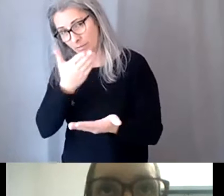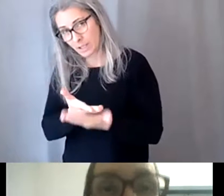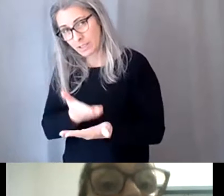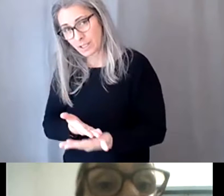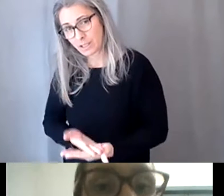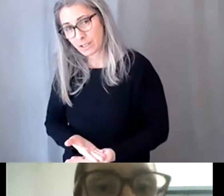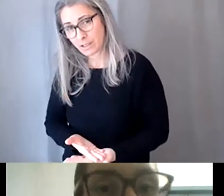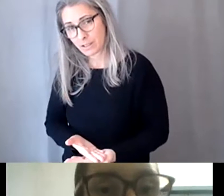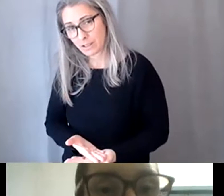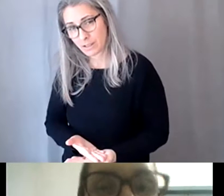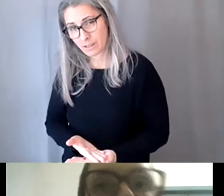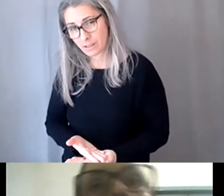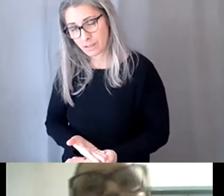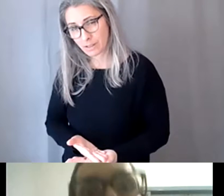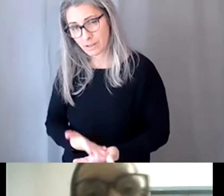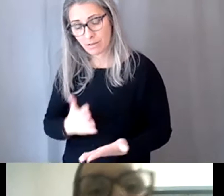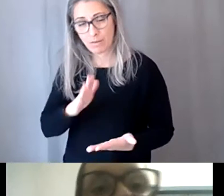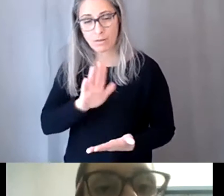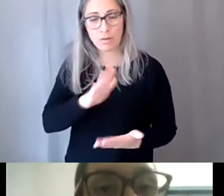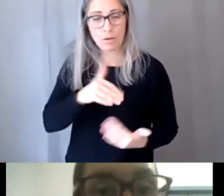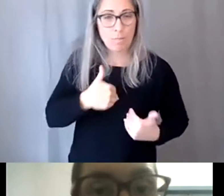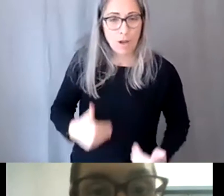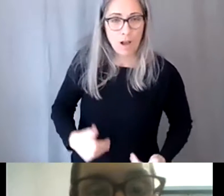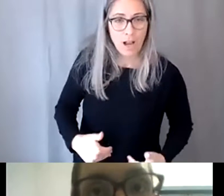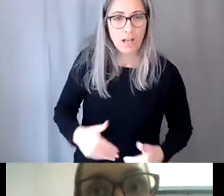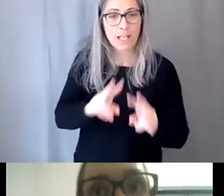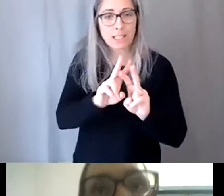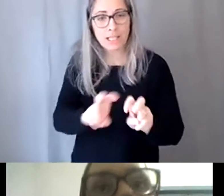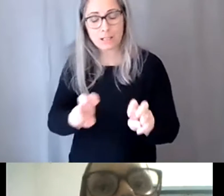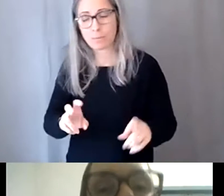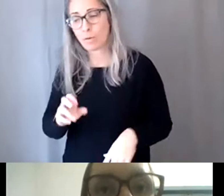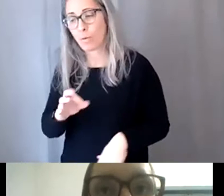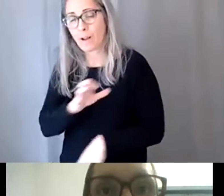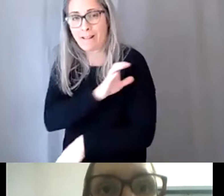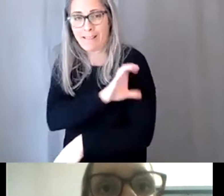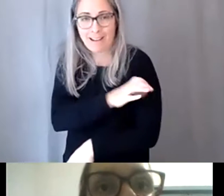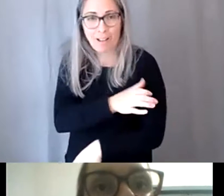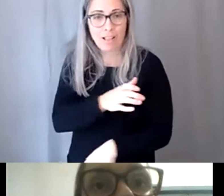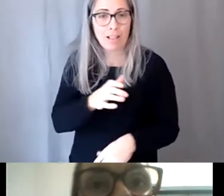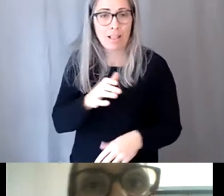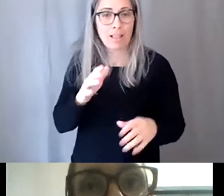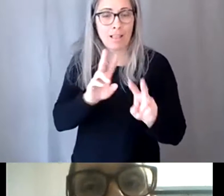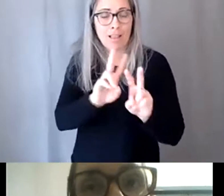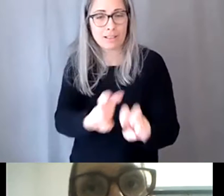of body assessments of cognitive assessments